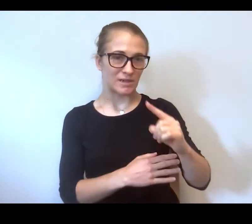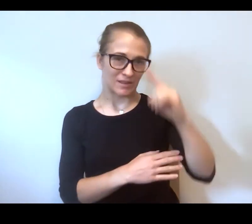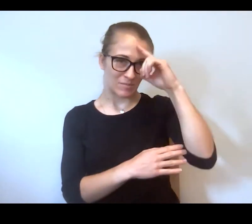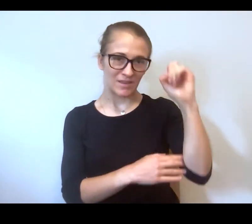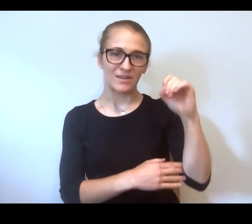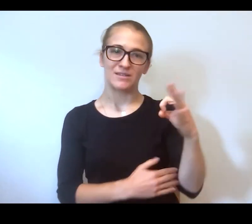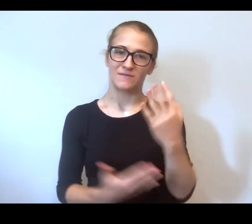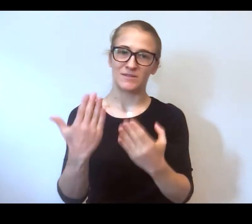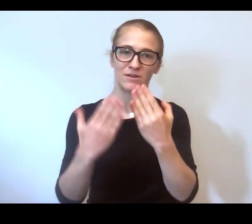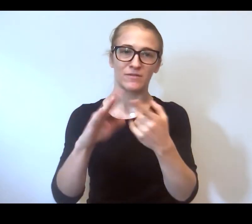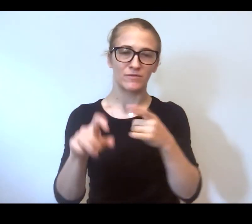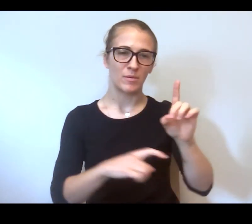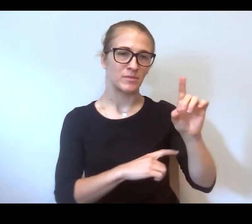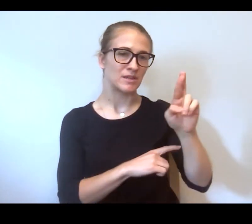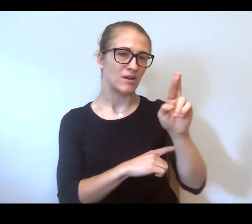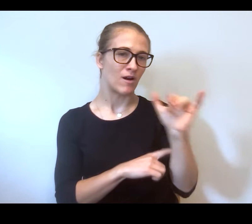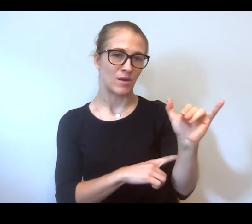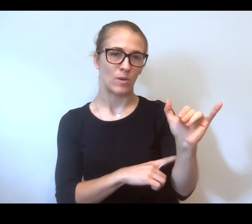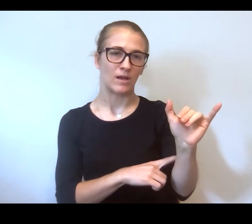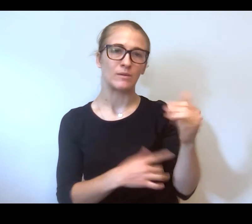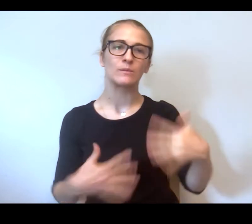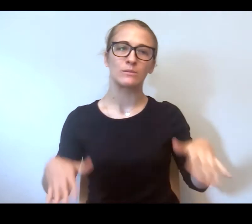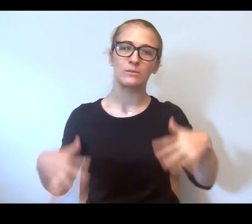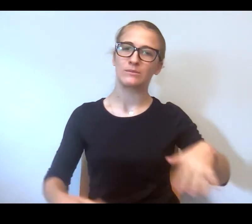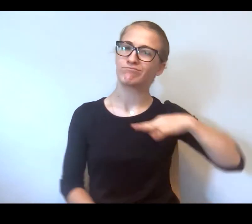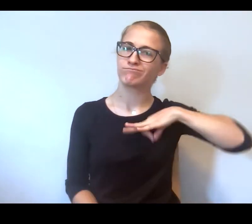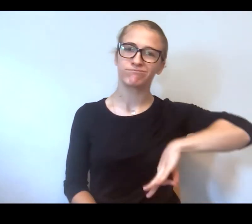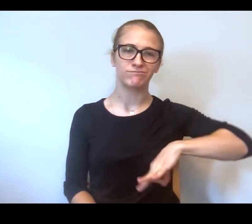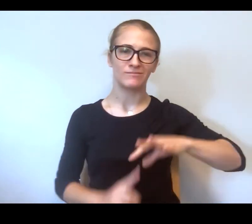and did have birth. I have two beautiful children. Thank you to the service